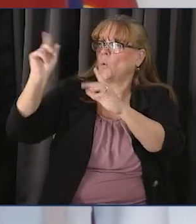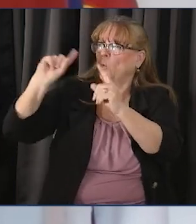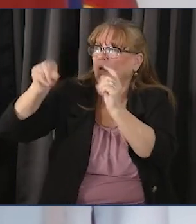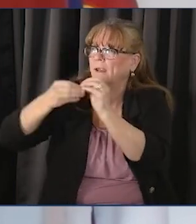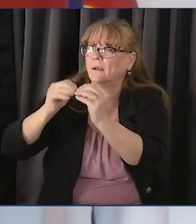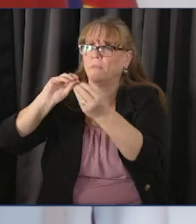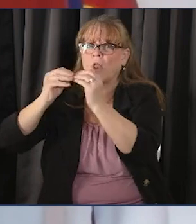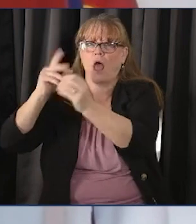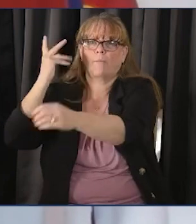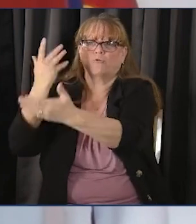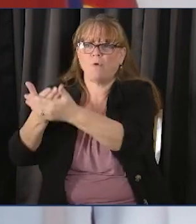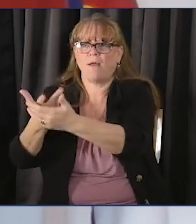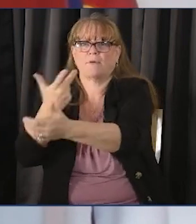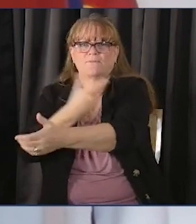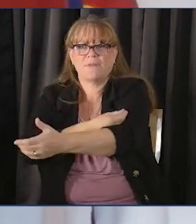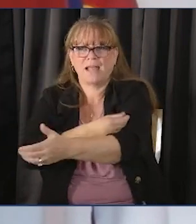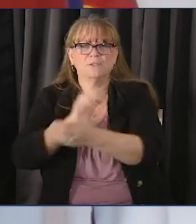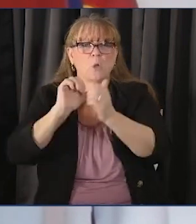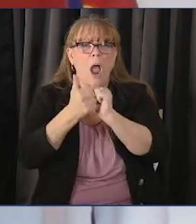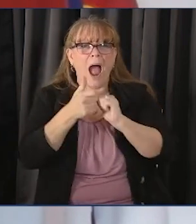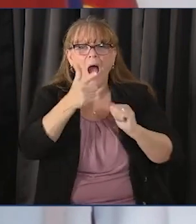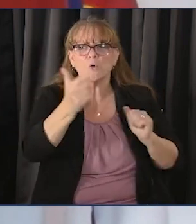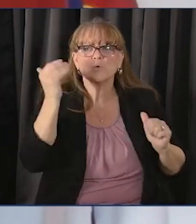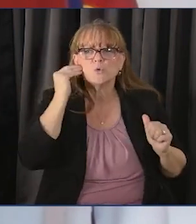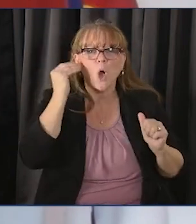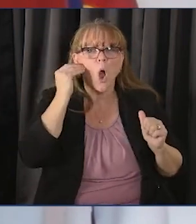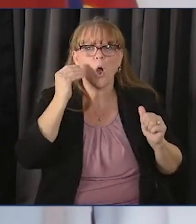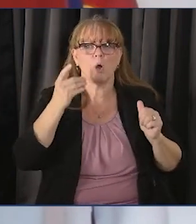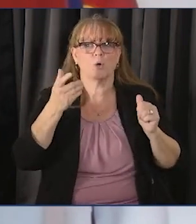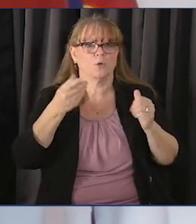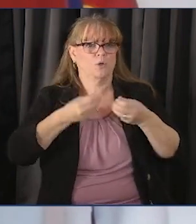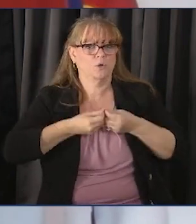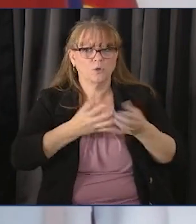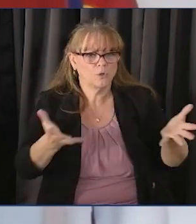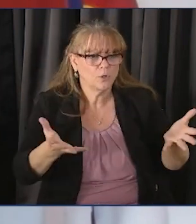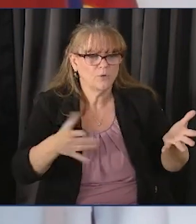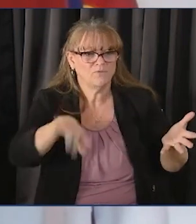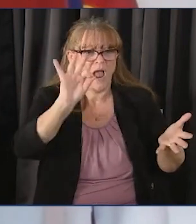Yeah, we are not getting enough vaccine from the federal government anywhere in the state,